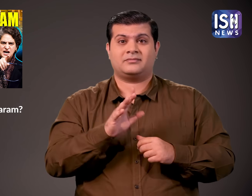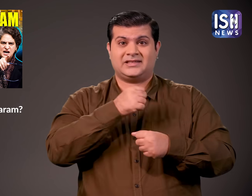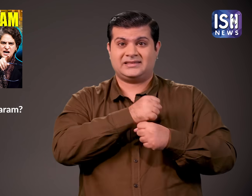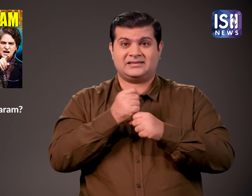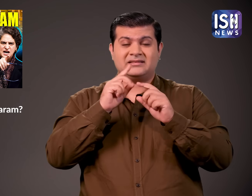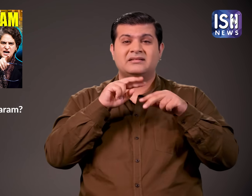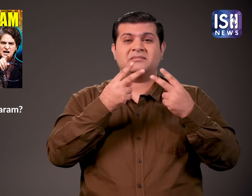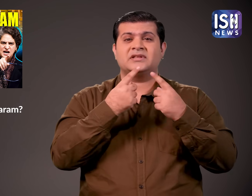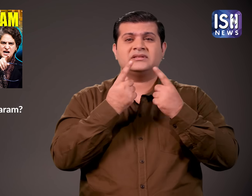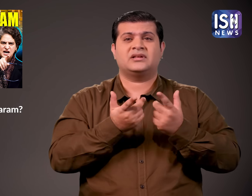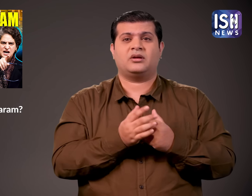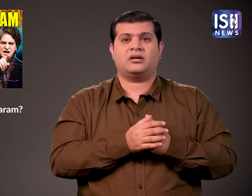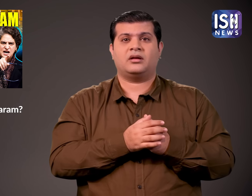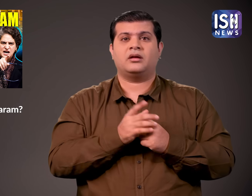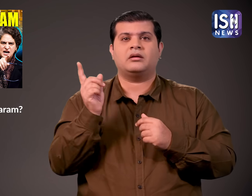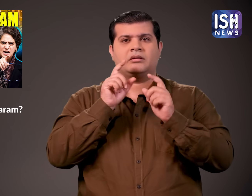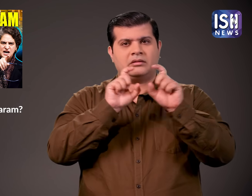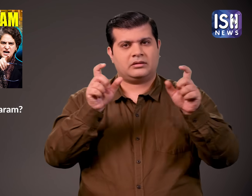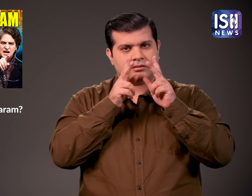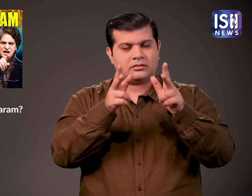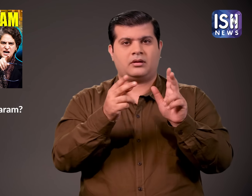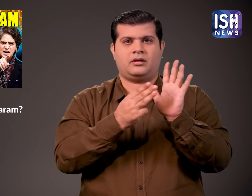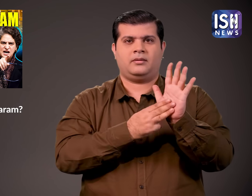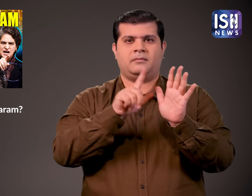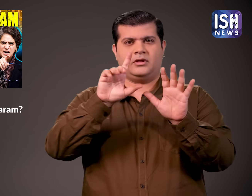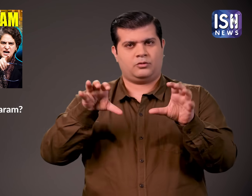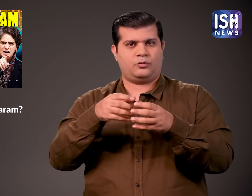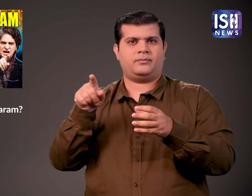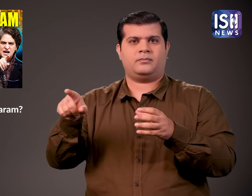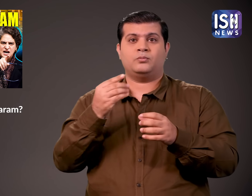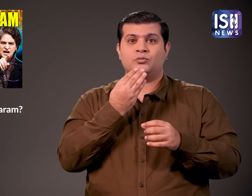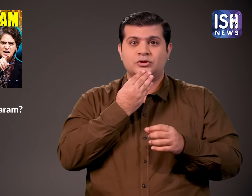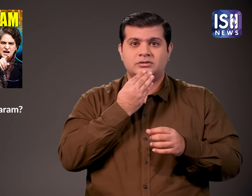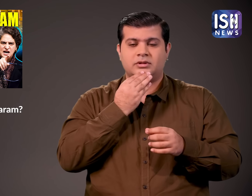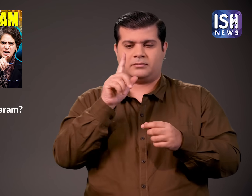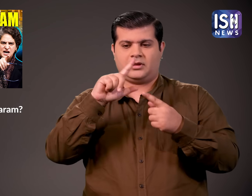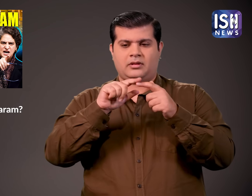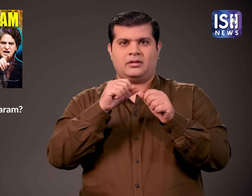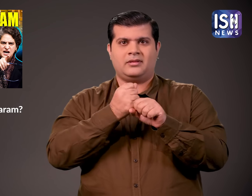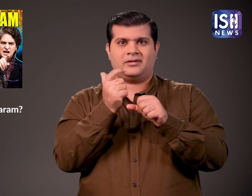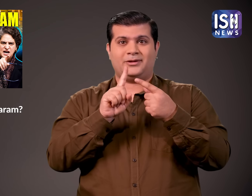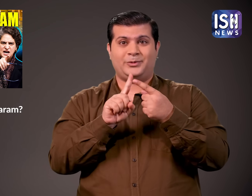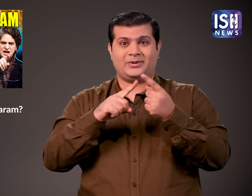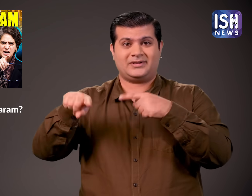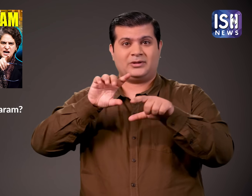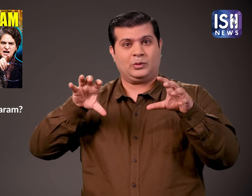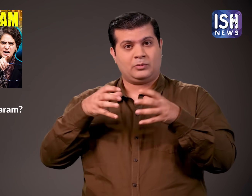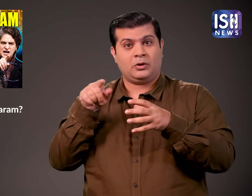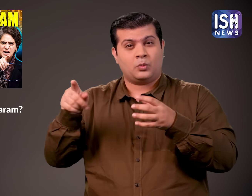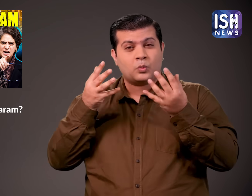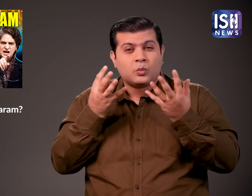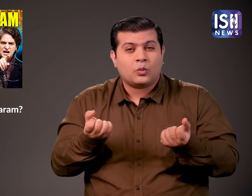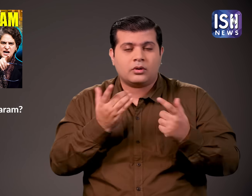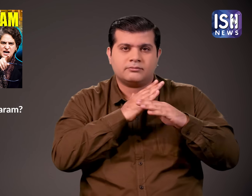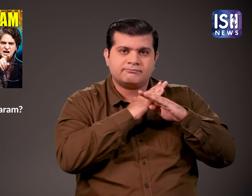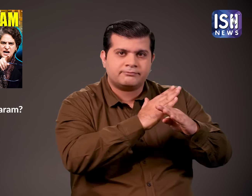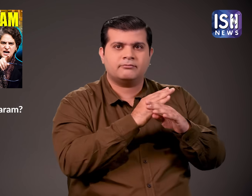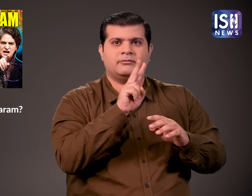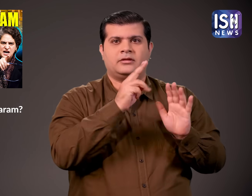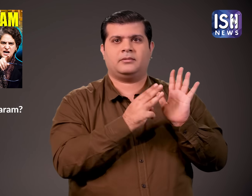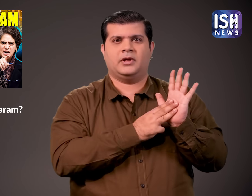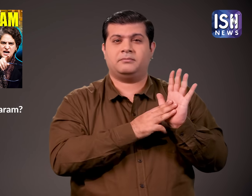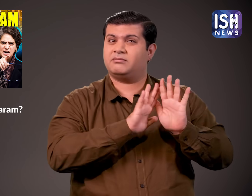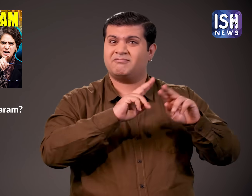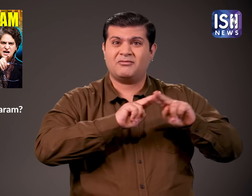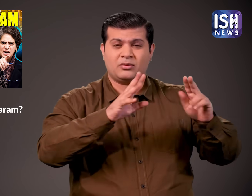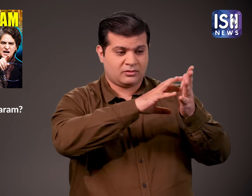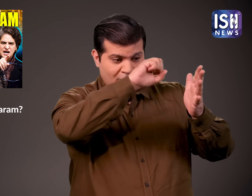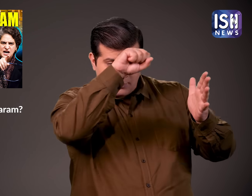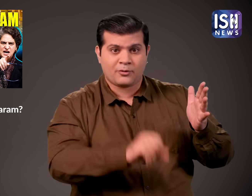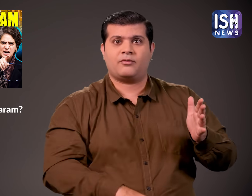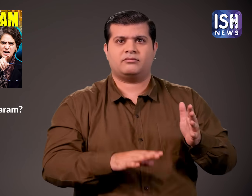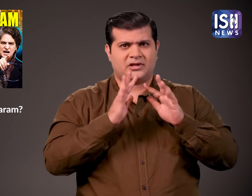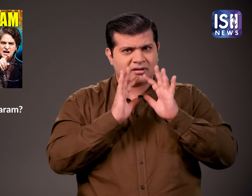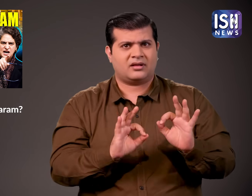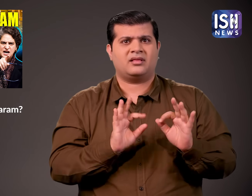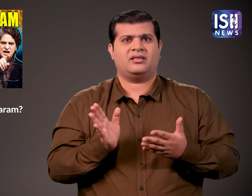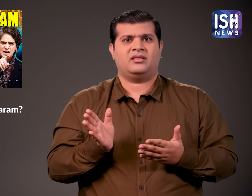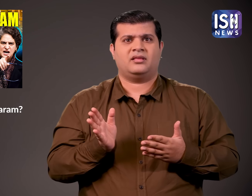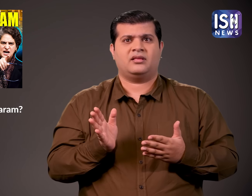Gogoi also pointed out that it was the Muslim League that wanted to boycott "Vande Mataram".